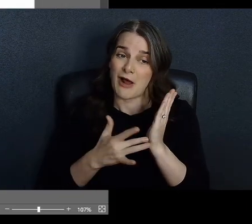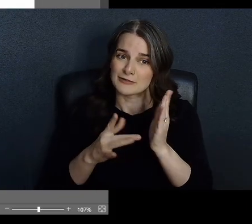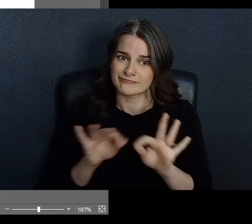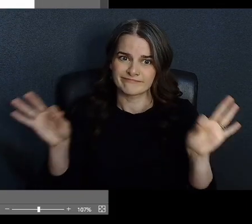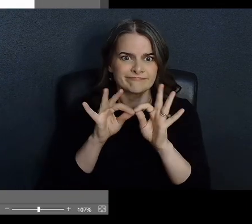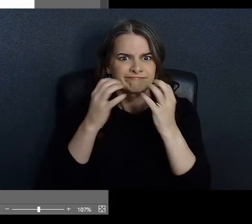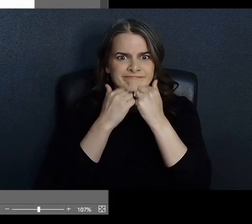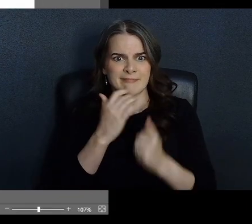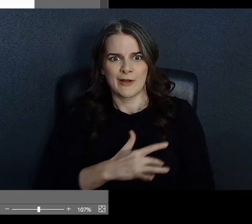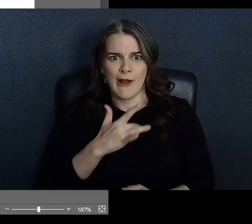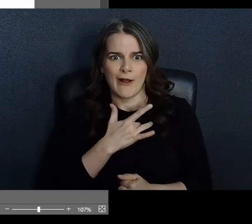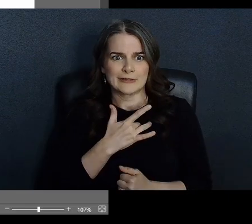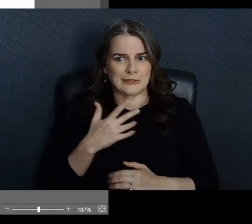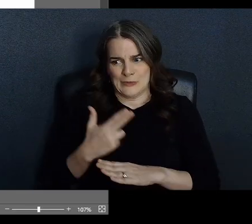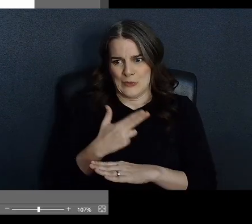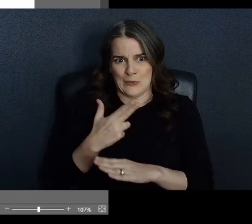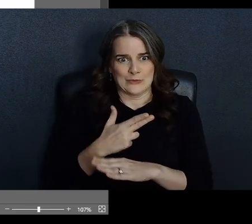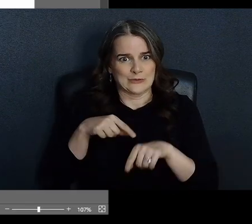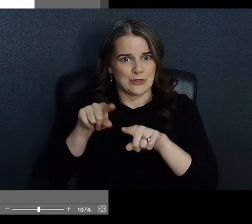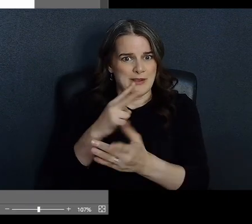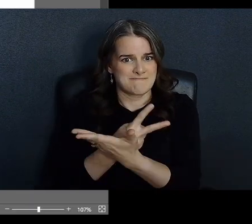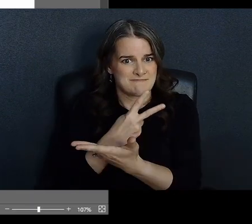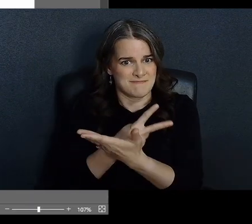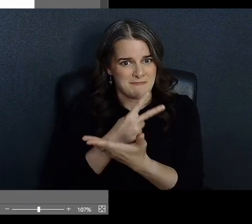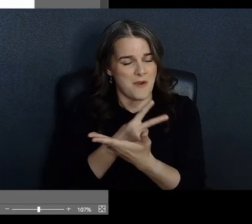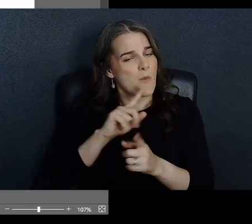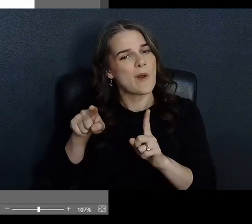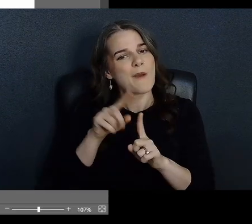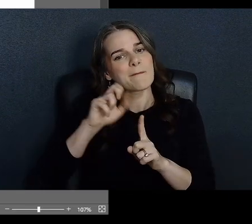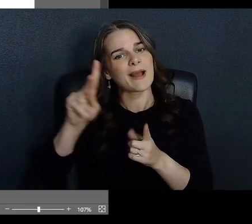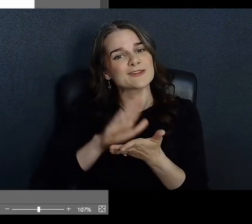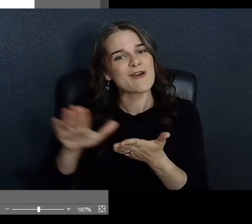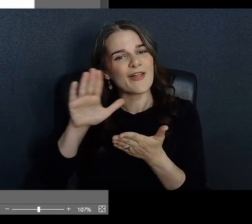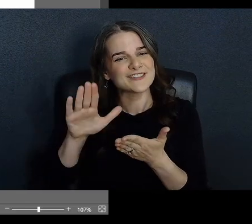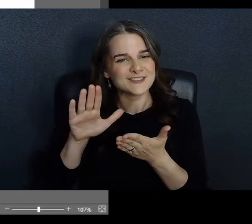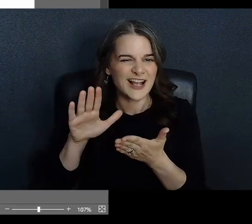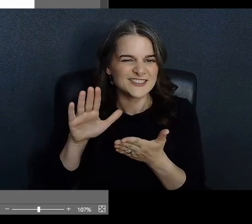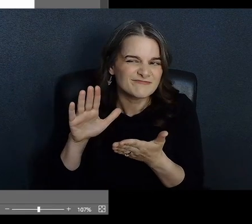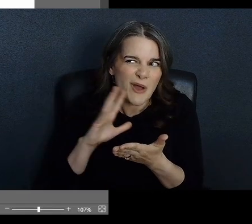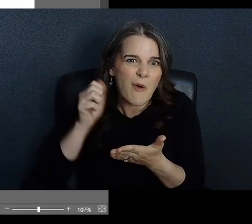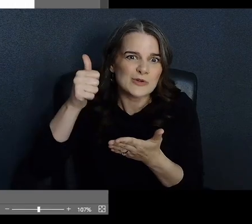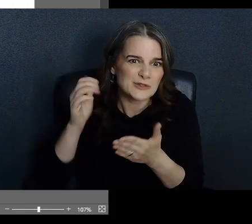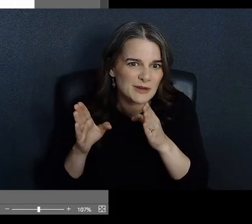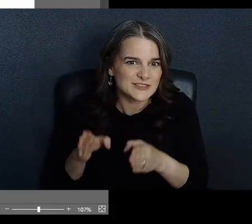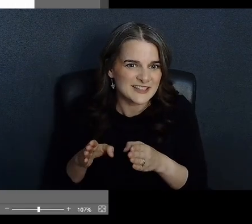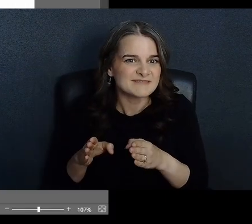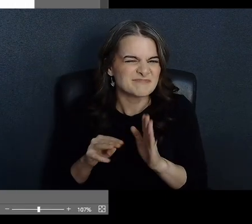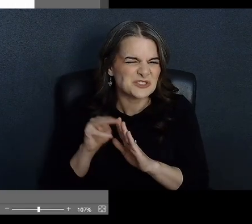I was a person that was entering as a mature person, shall we say. And by then, the computer technology caught up.